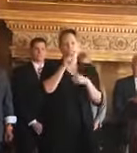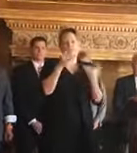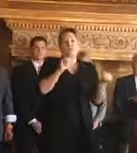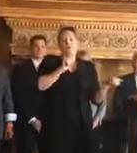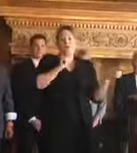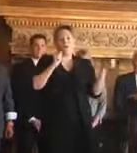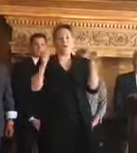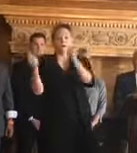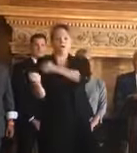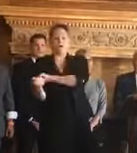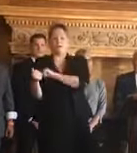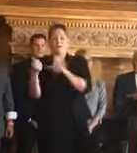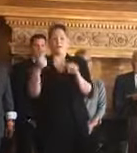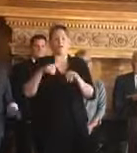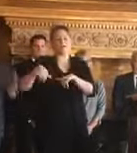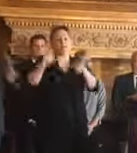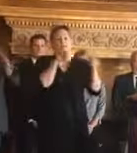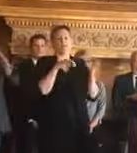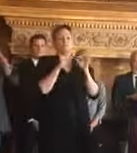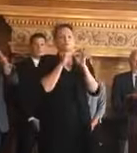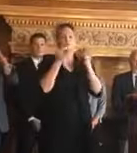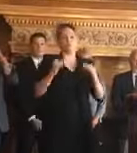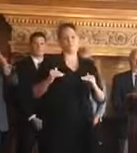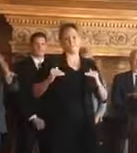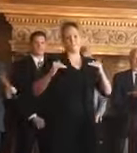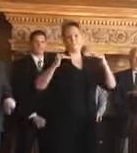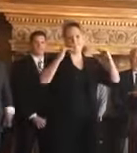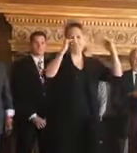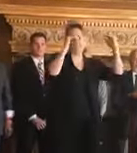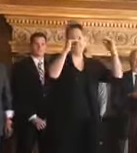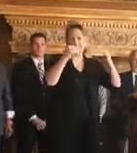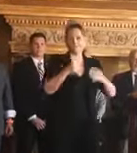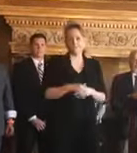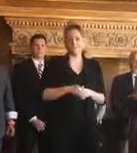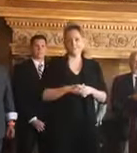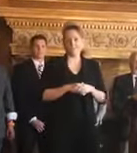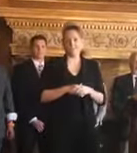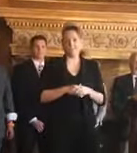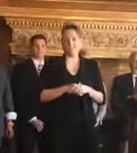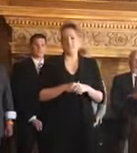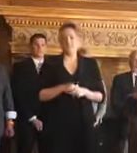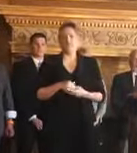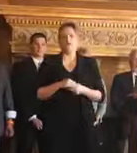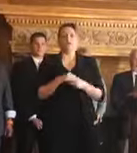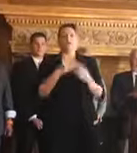Like Stephanie Zito said, this is to elevate our standards of quality interpreting services